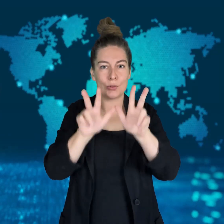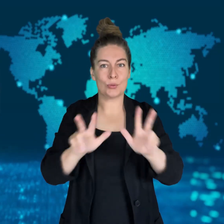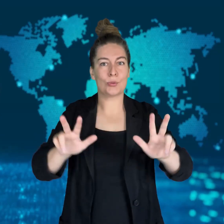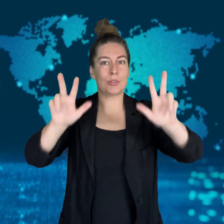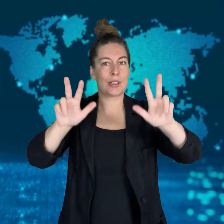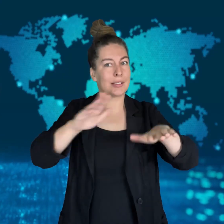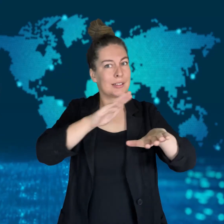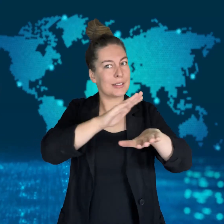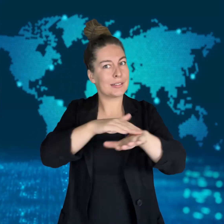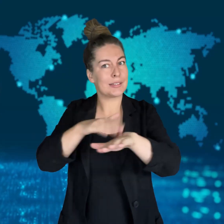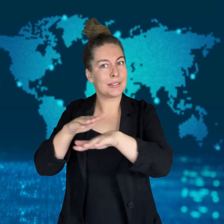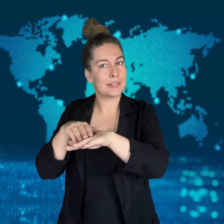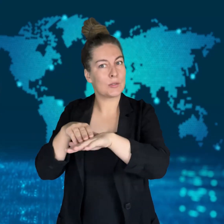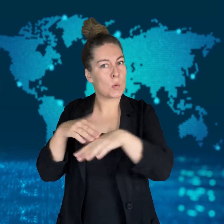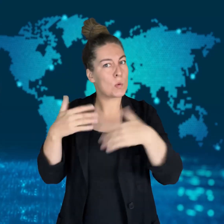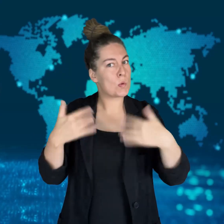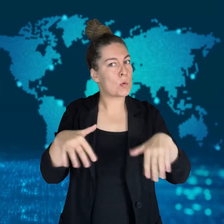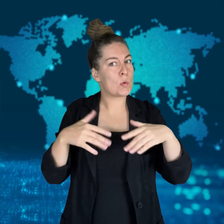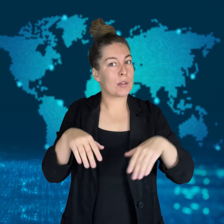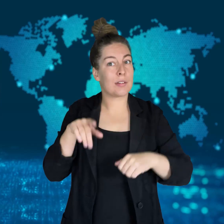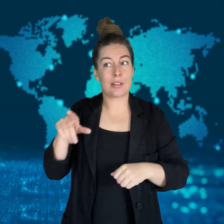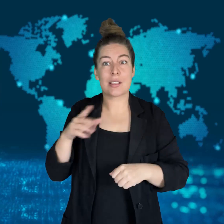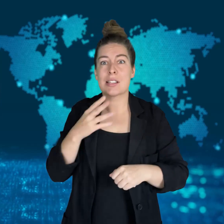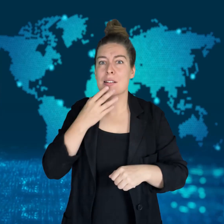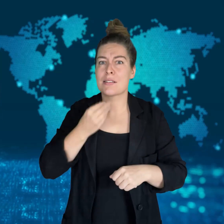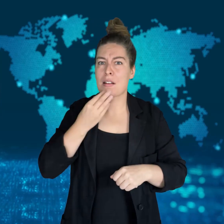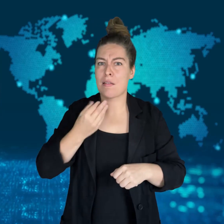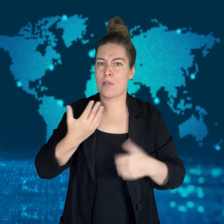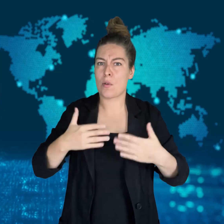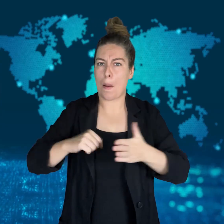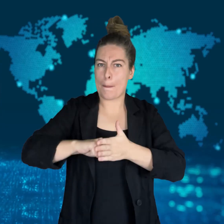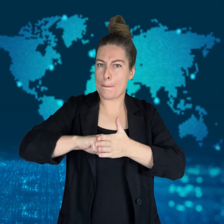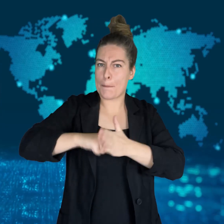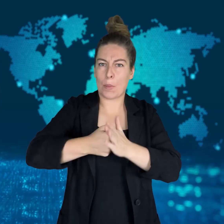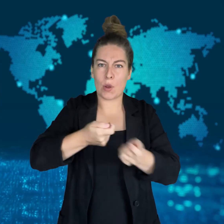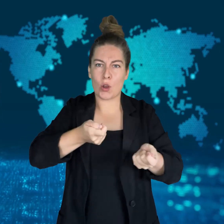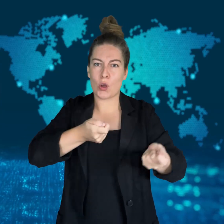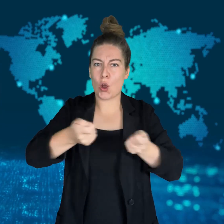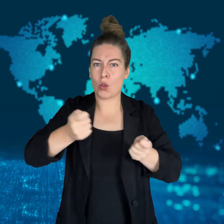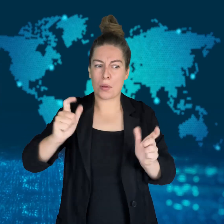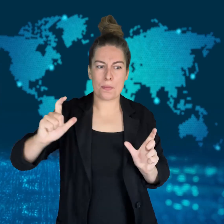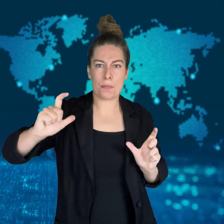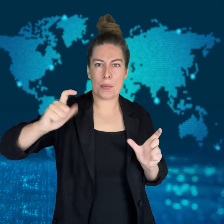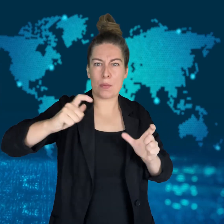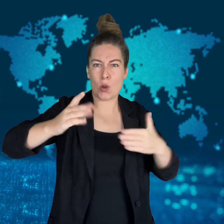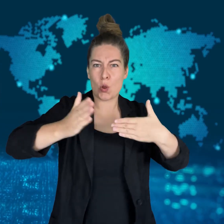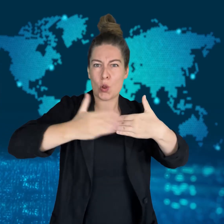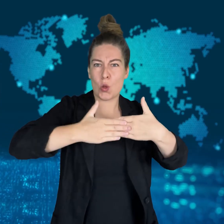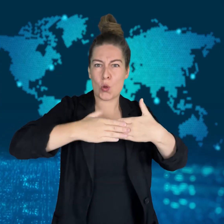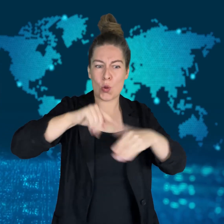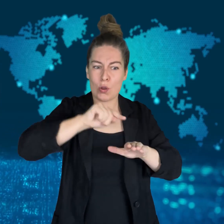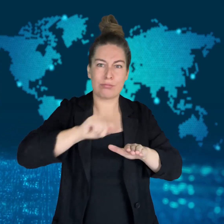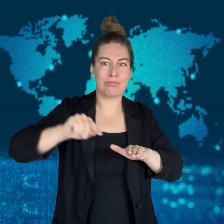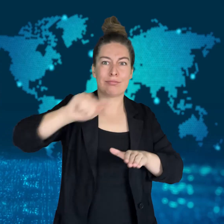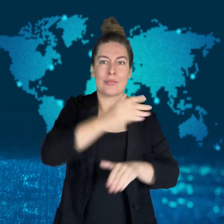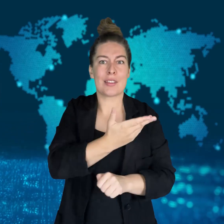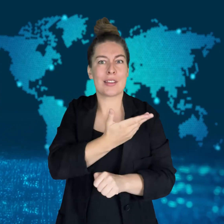the territory, many were heading toward starvation.